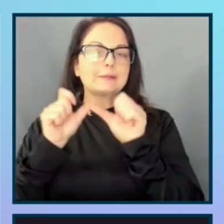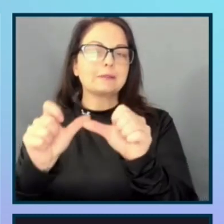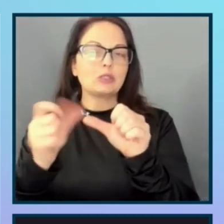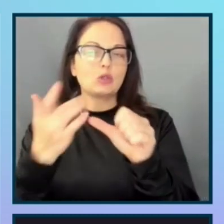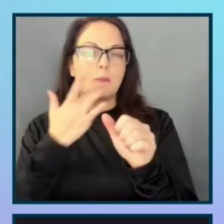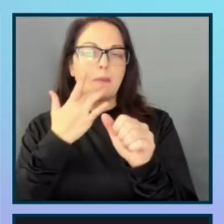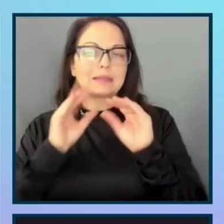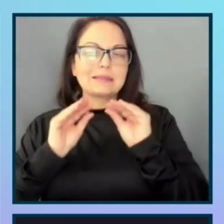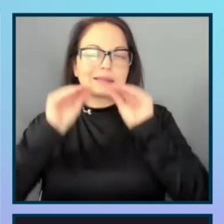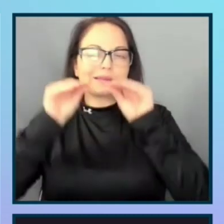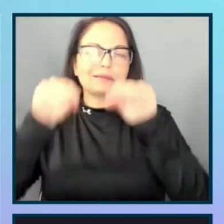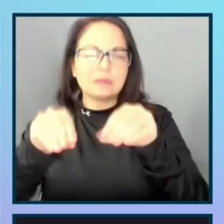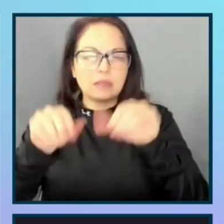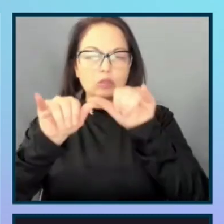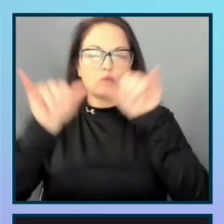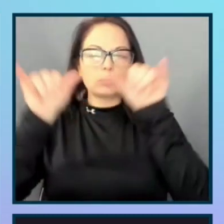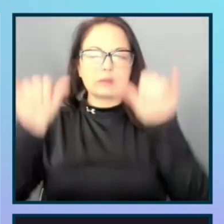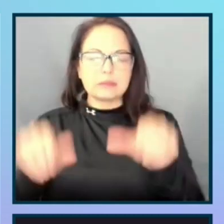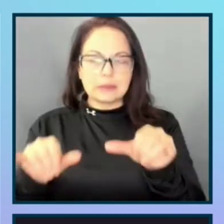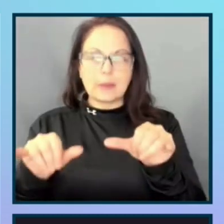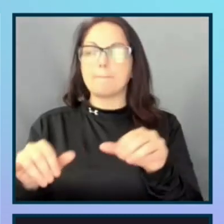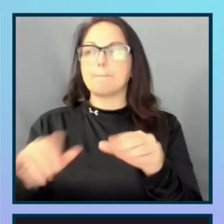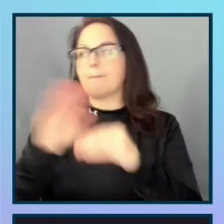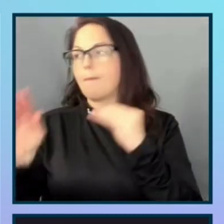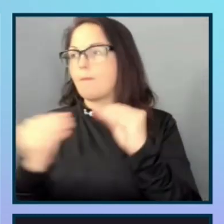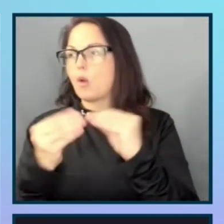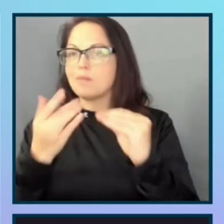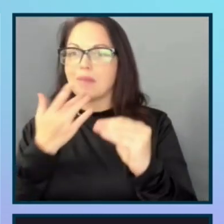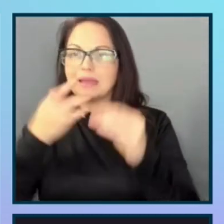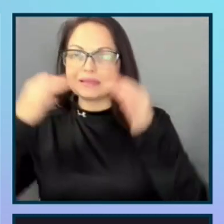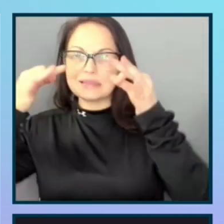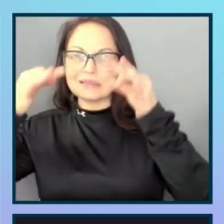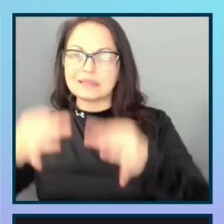even deeper into our decision making, and even deeper into society itself.